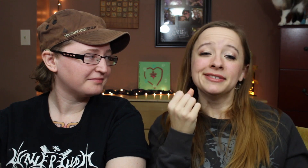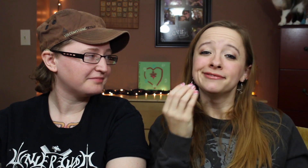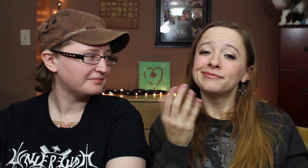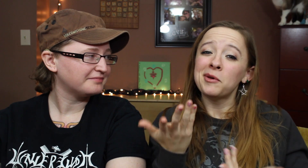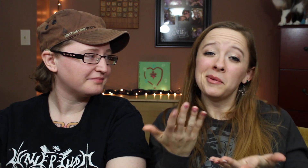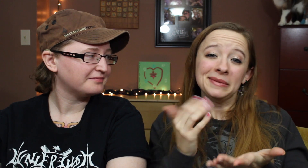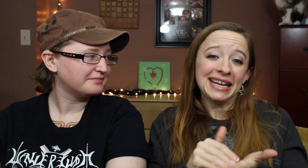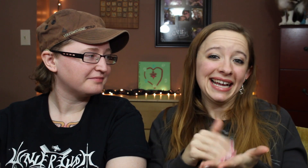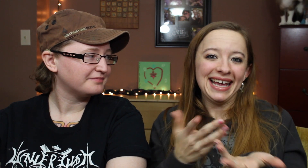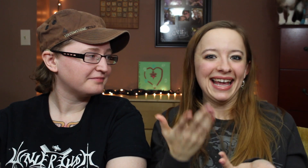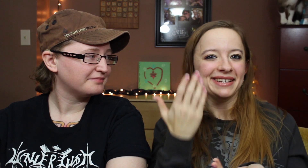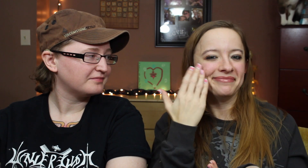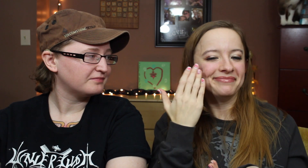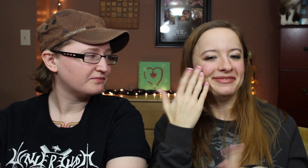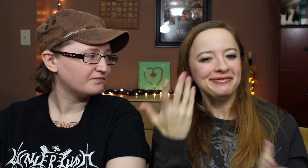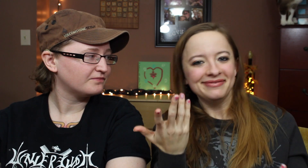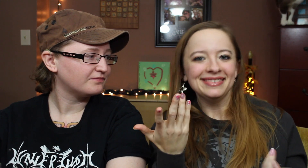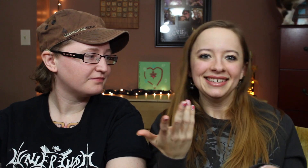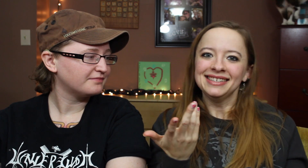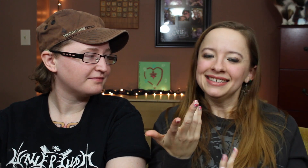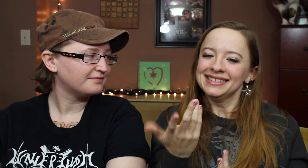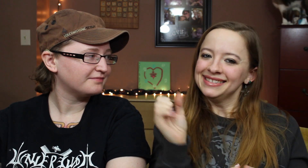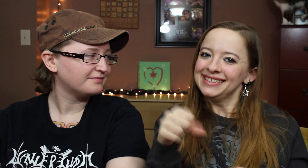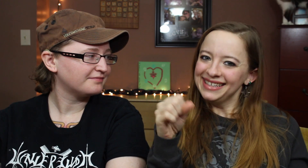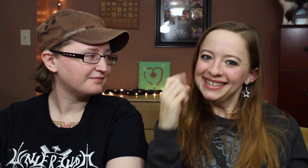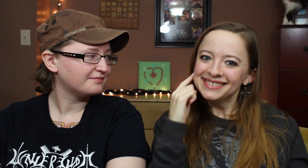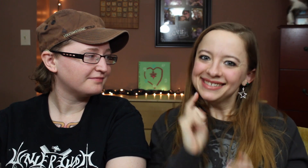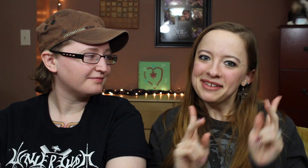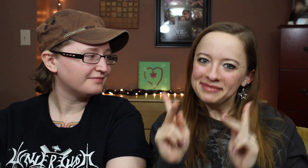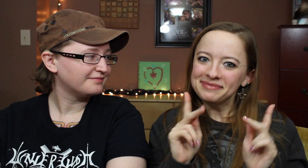So that's really cool and again you know